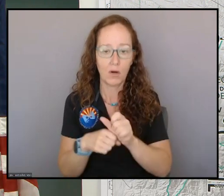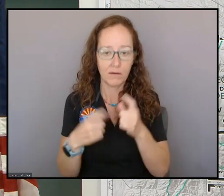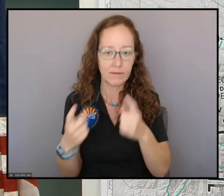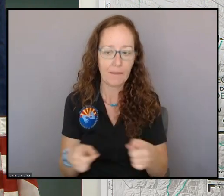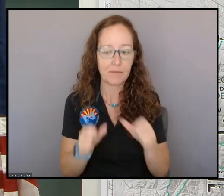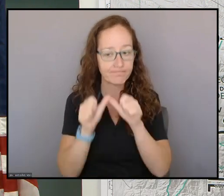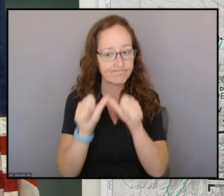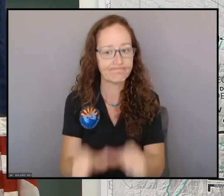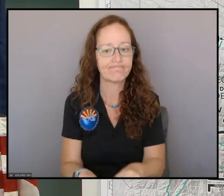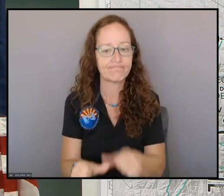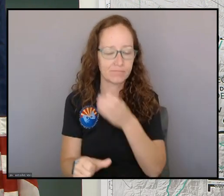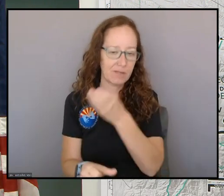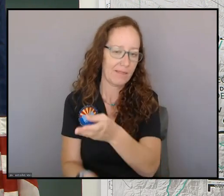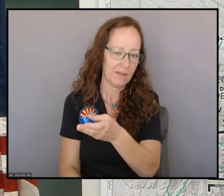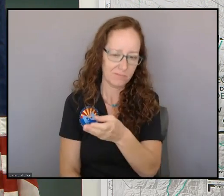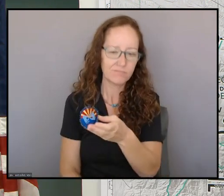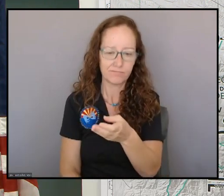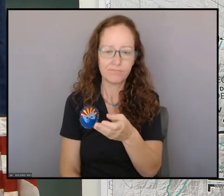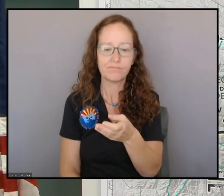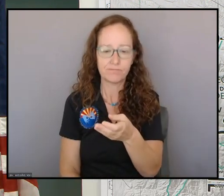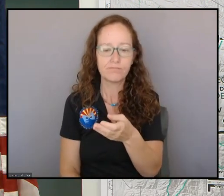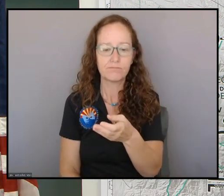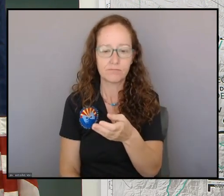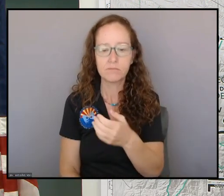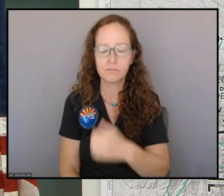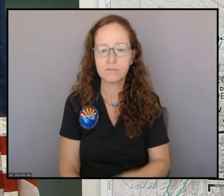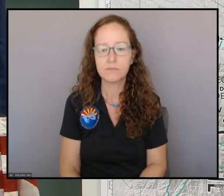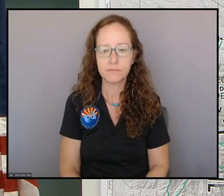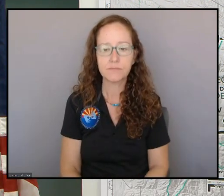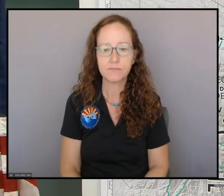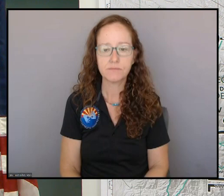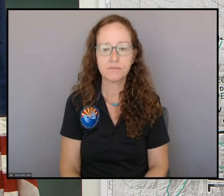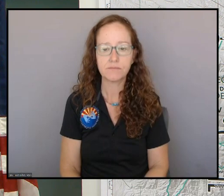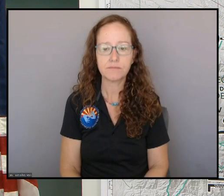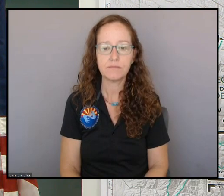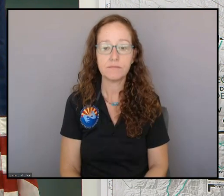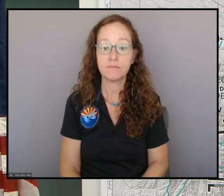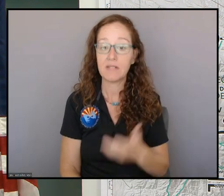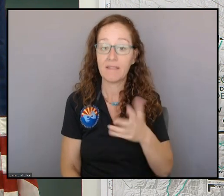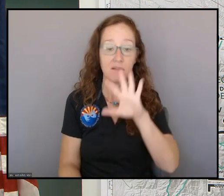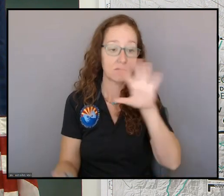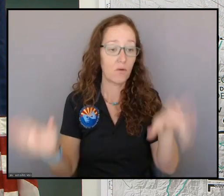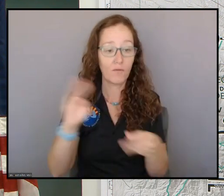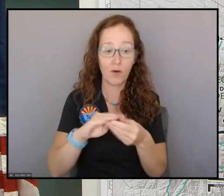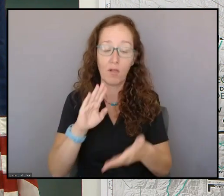go on. So that is the overall operational update for